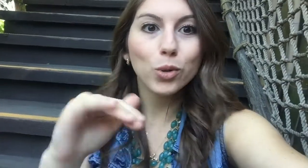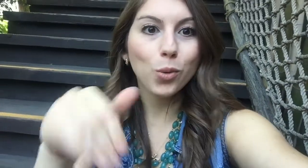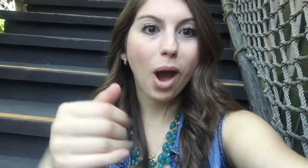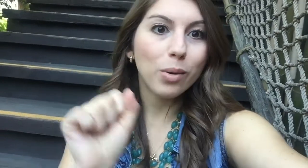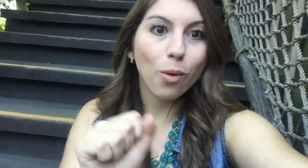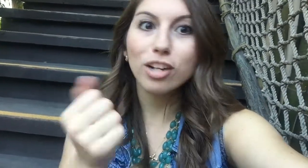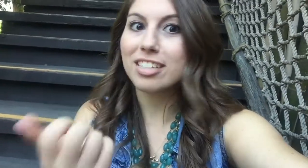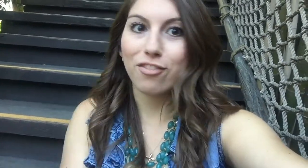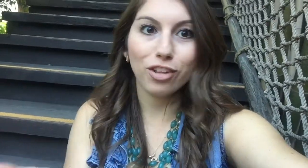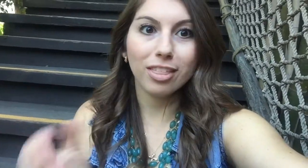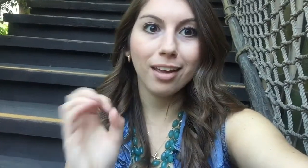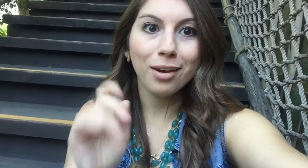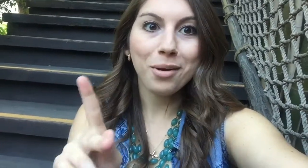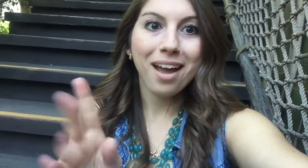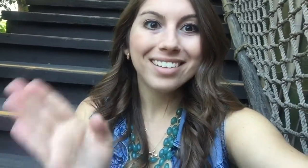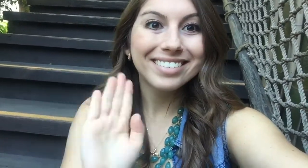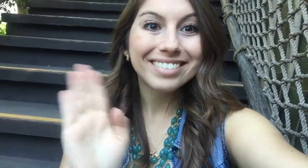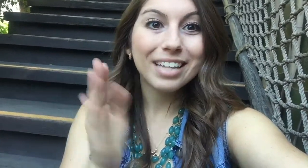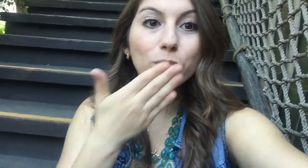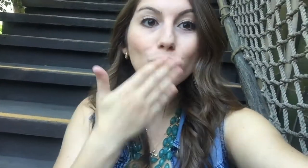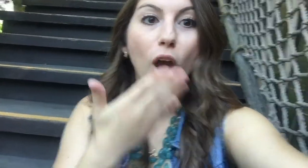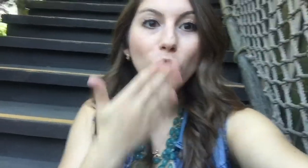Then I can show you how it works and everything. Ok?